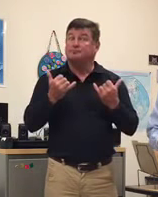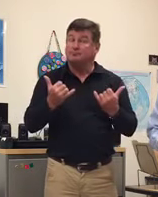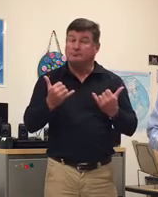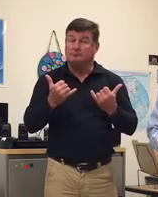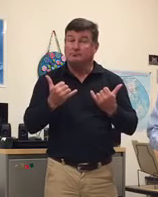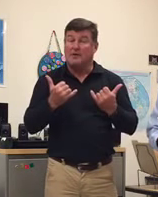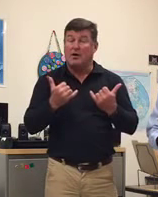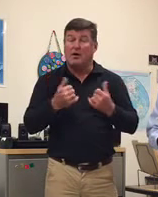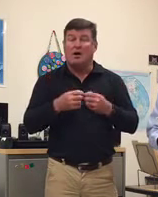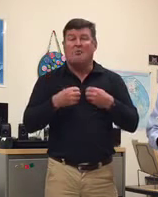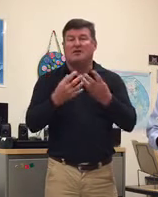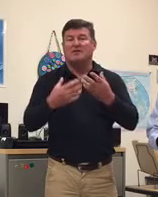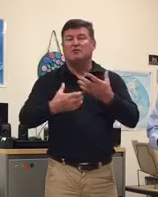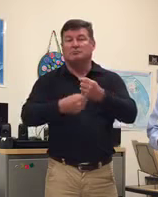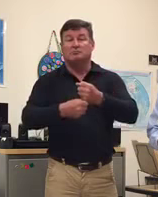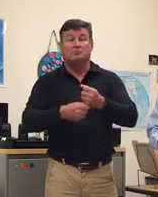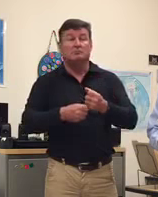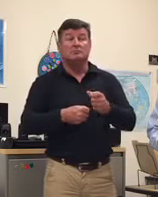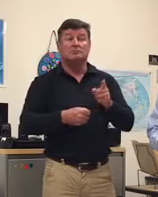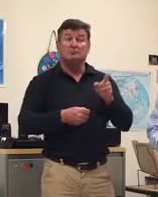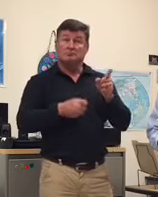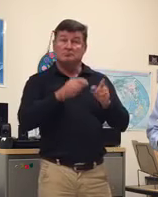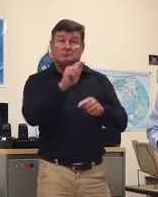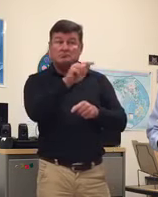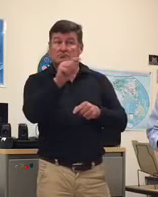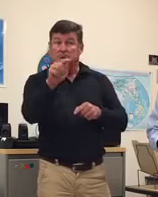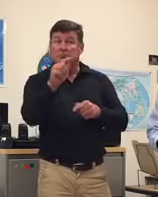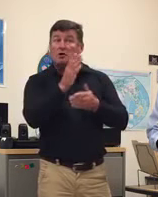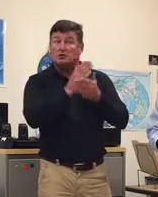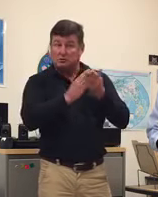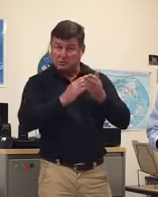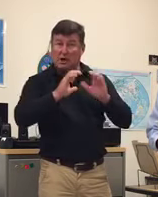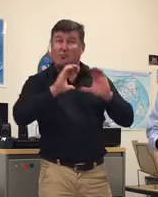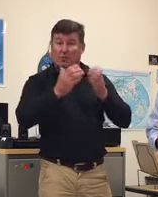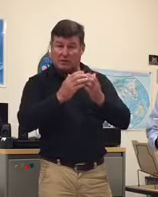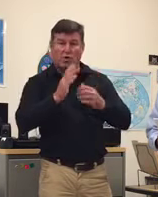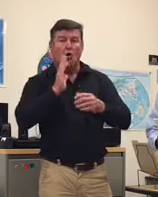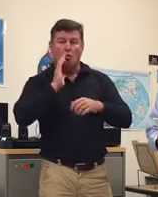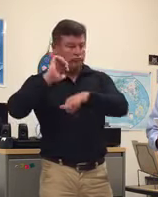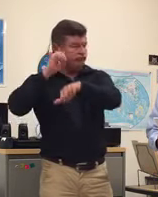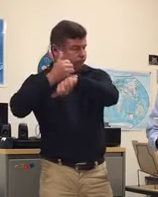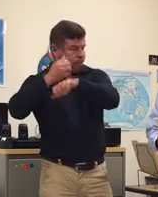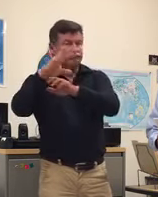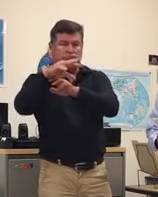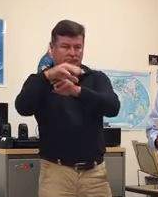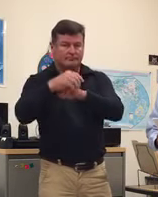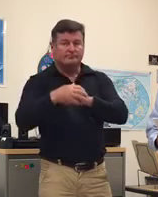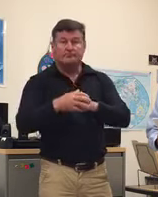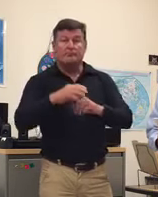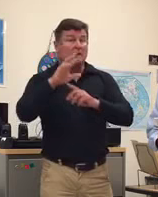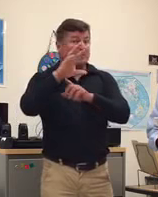So in summary, there are certain classrooms that will receive video cameras